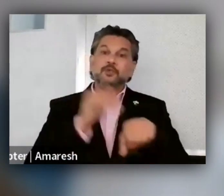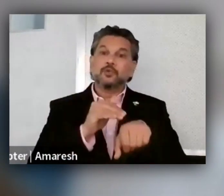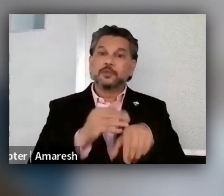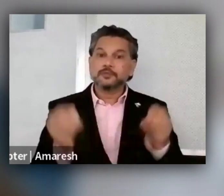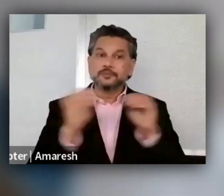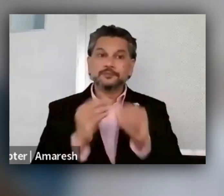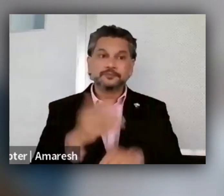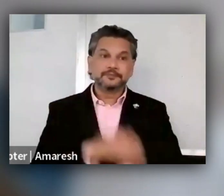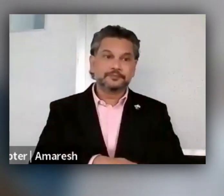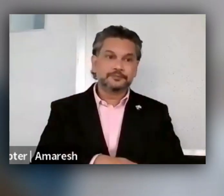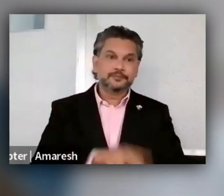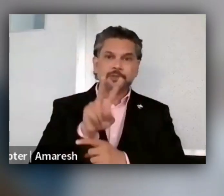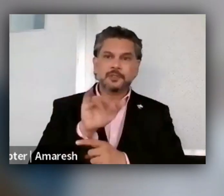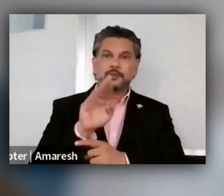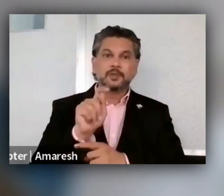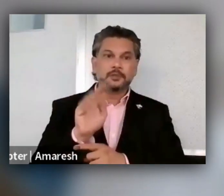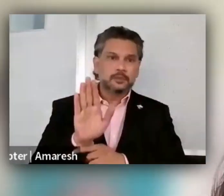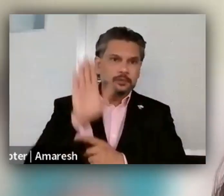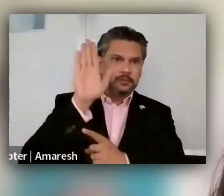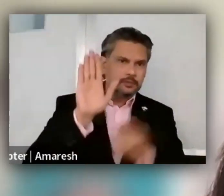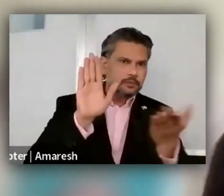Any other comments? Vint has his hand up.